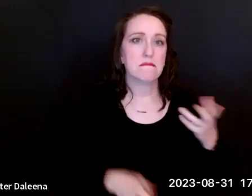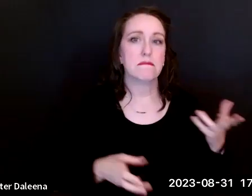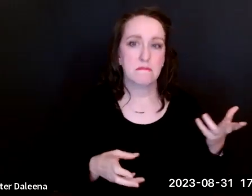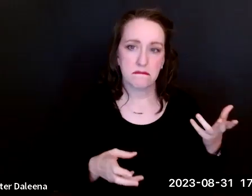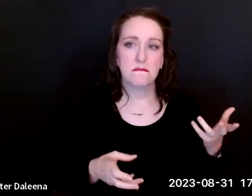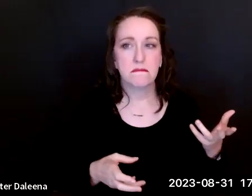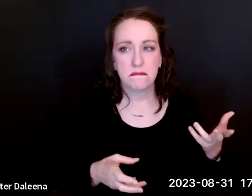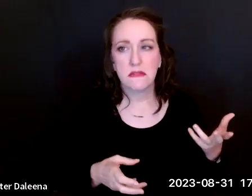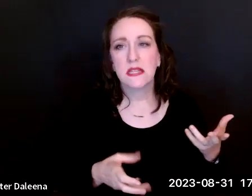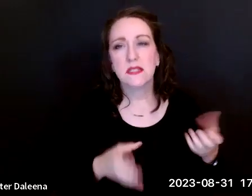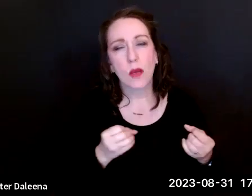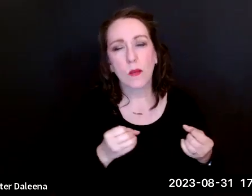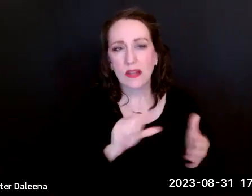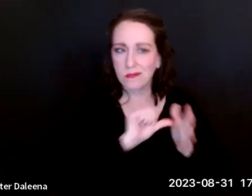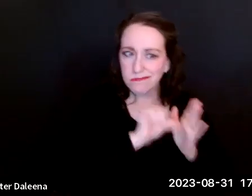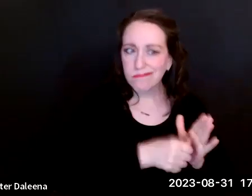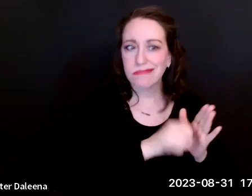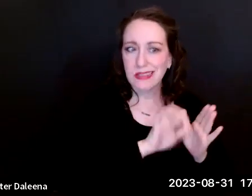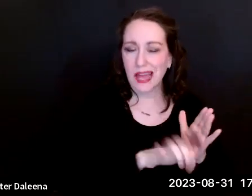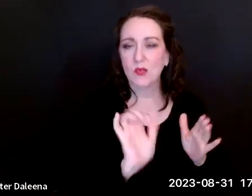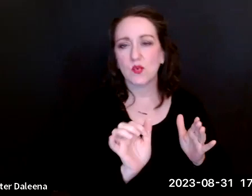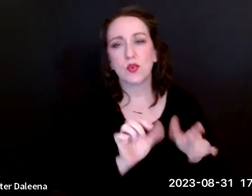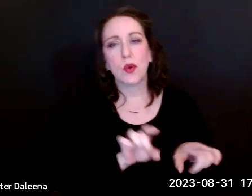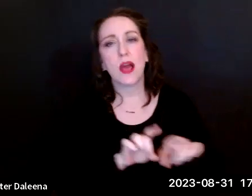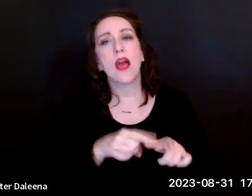so I just want to like reiterate that too and then I have just a few more questions